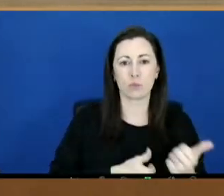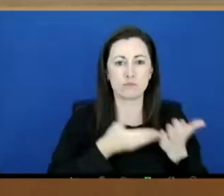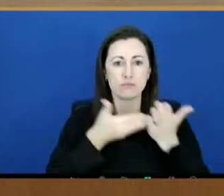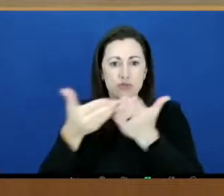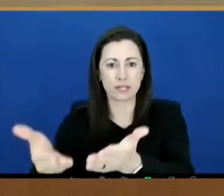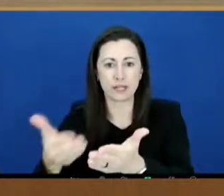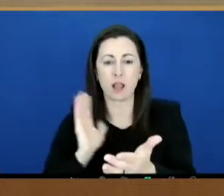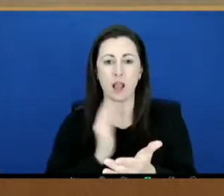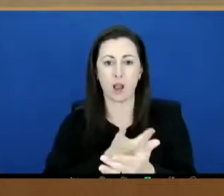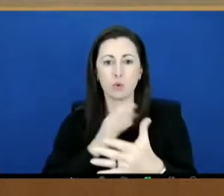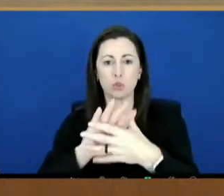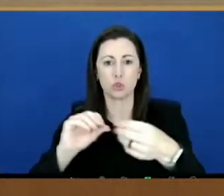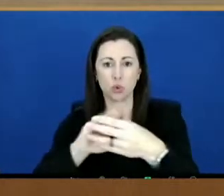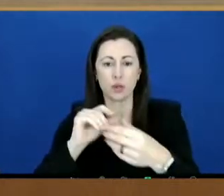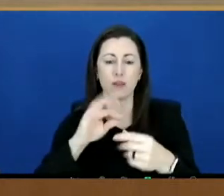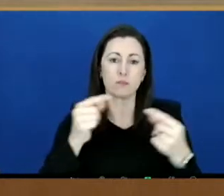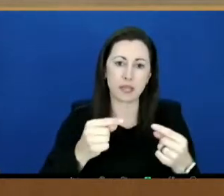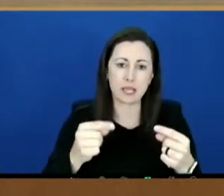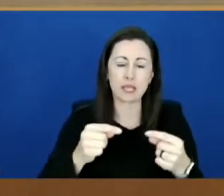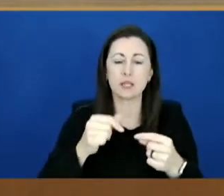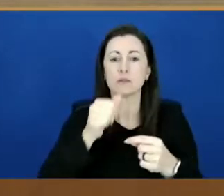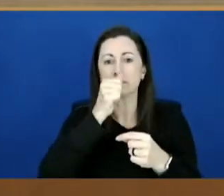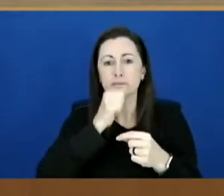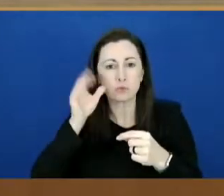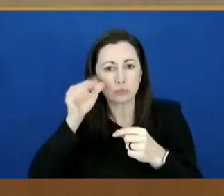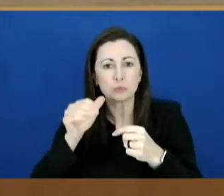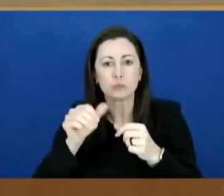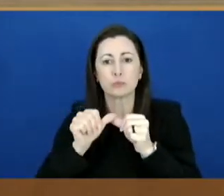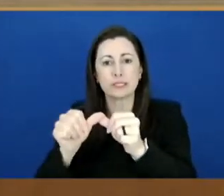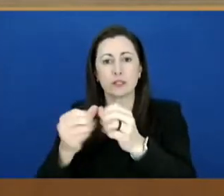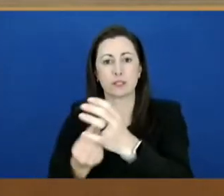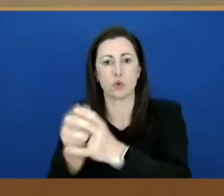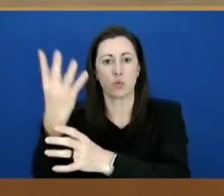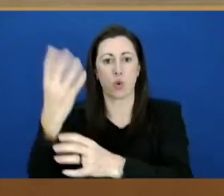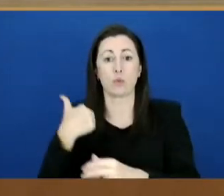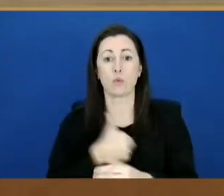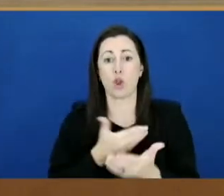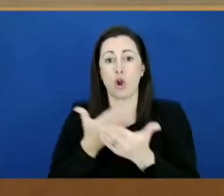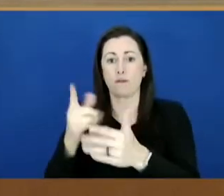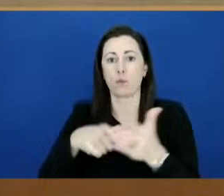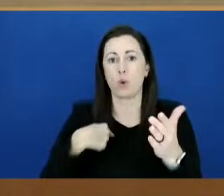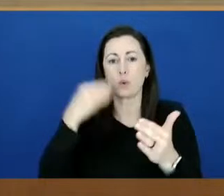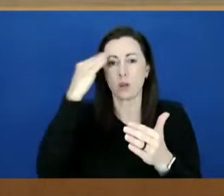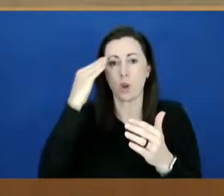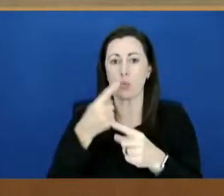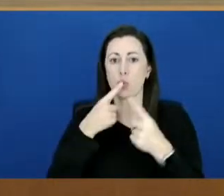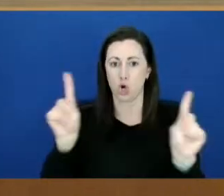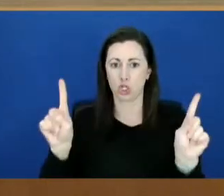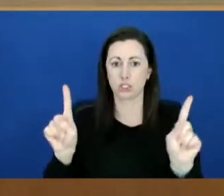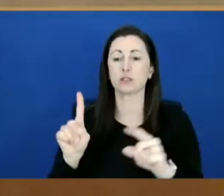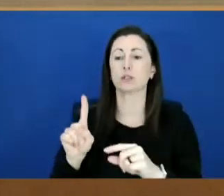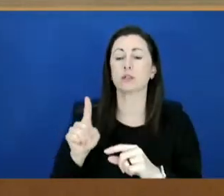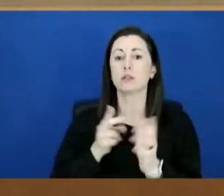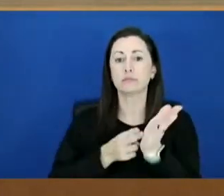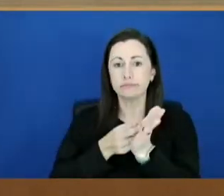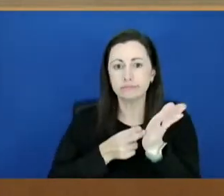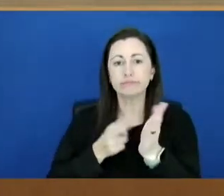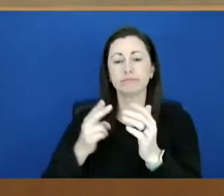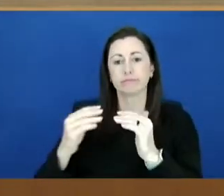EXPERIENCE AND EVERY MEMBER OF OUR TEAM BRINGING THEIR STORY